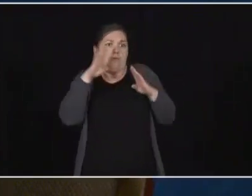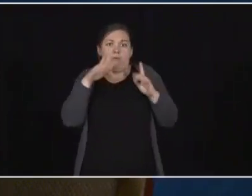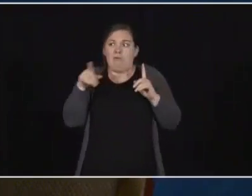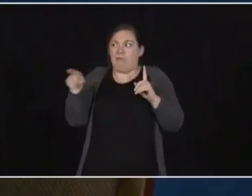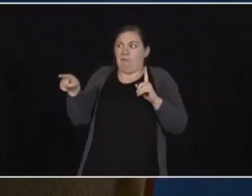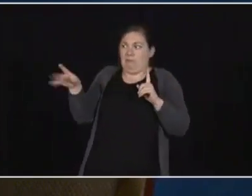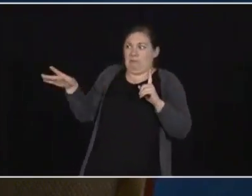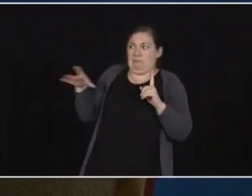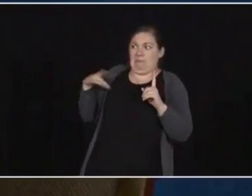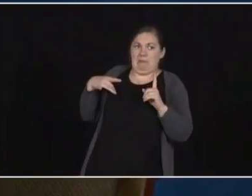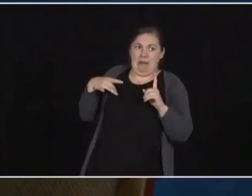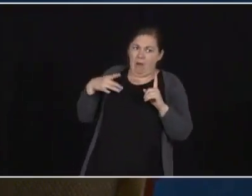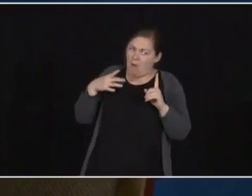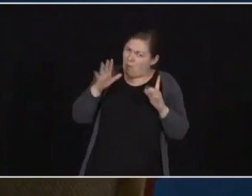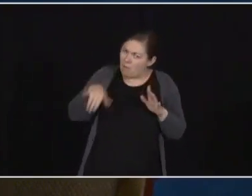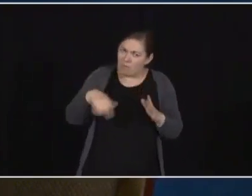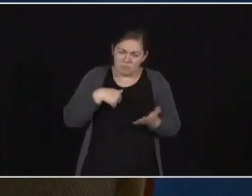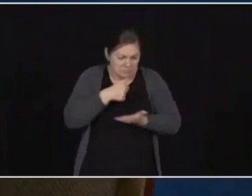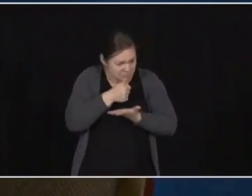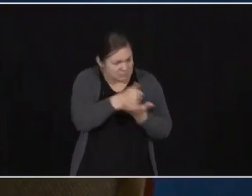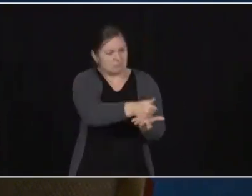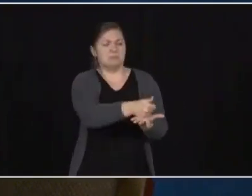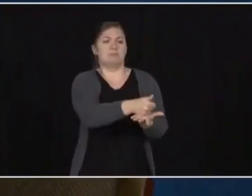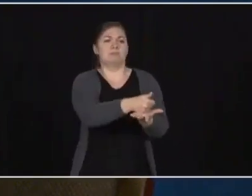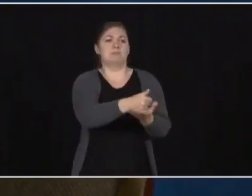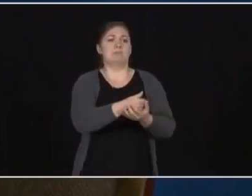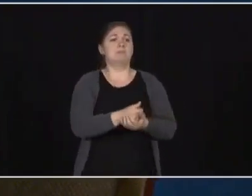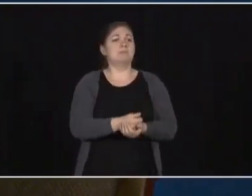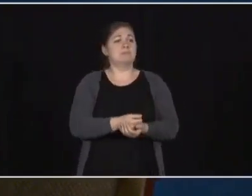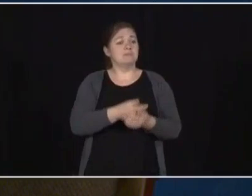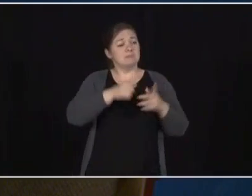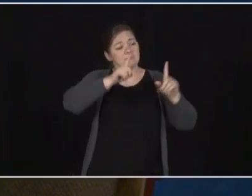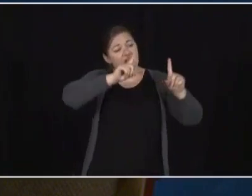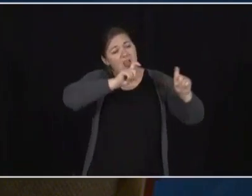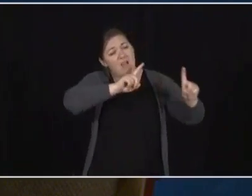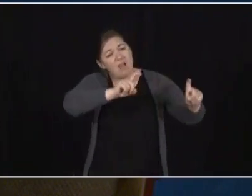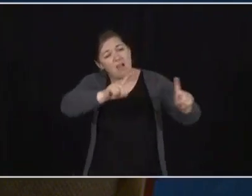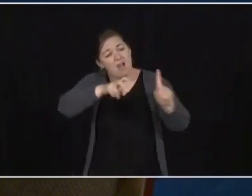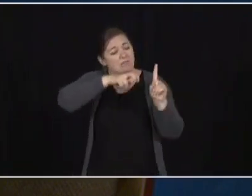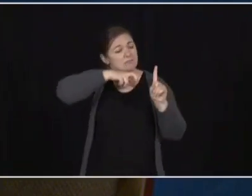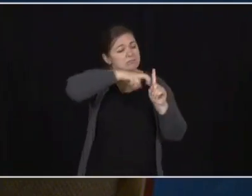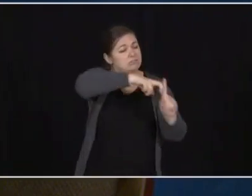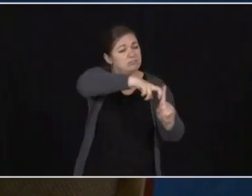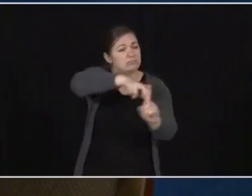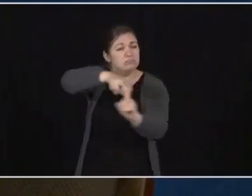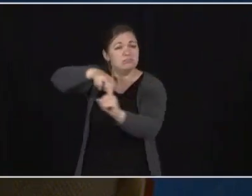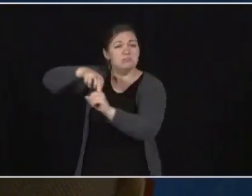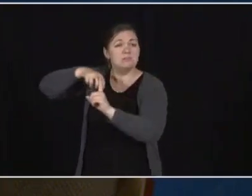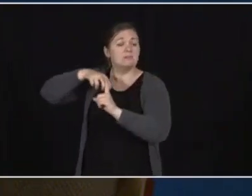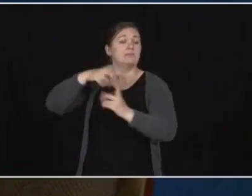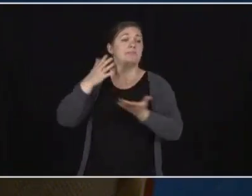believes they've been exposed and may be ill or at risk and we would help them which is party number one.